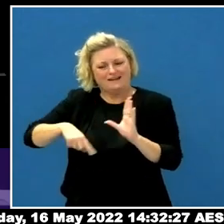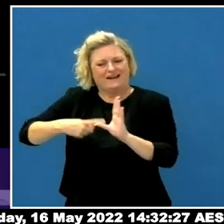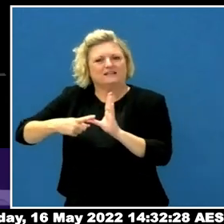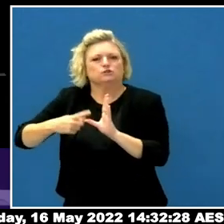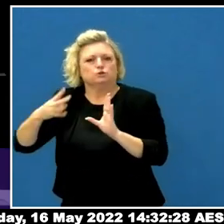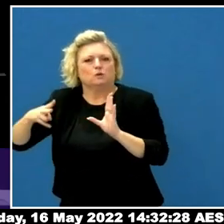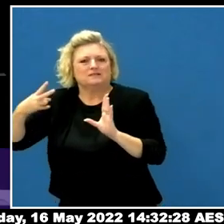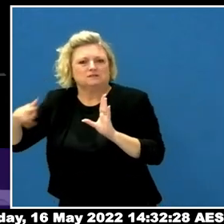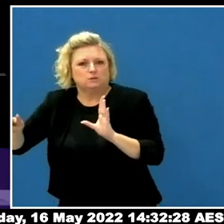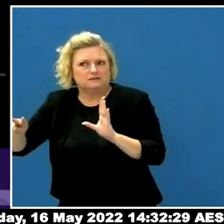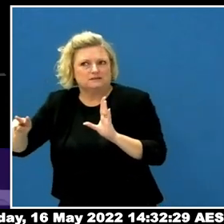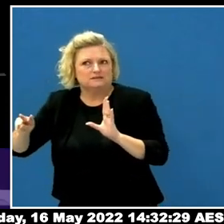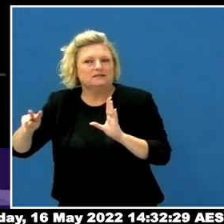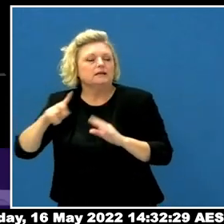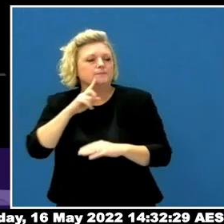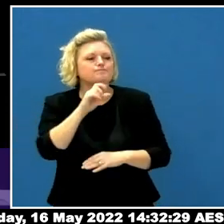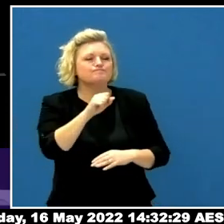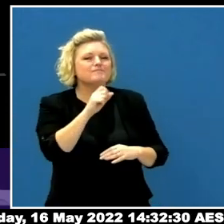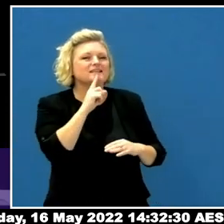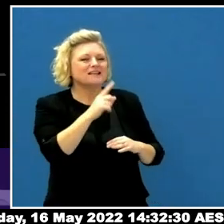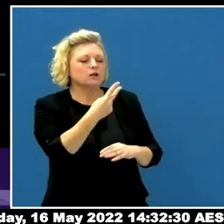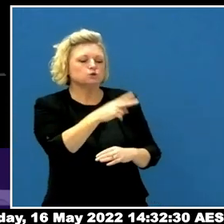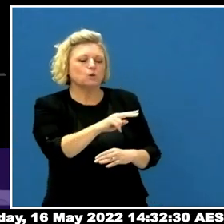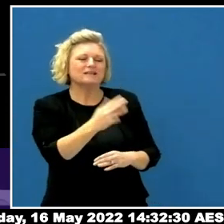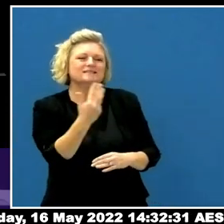Sorry, you're saying there was another incident.